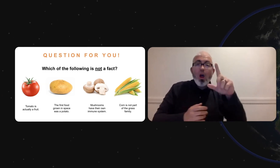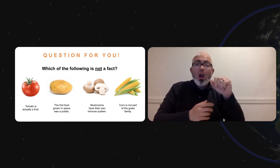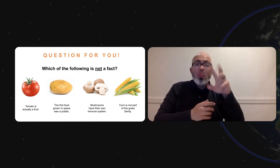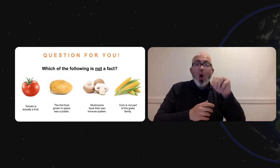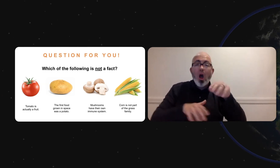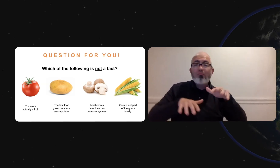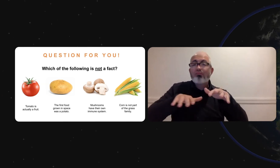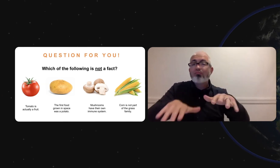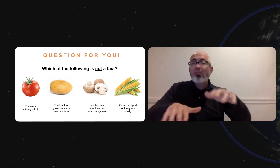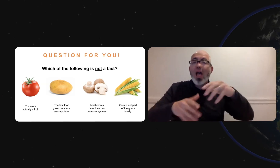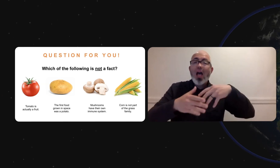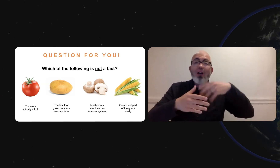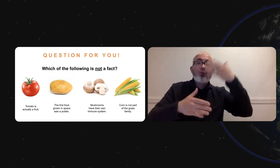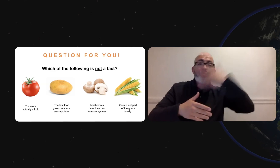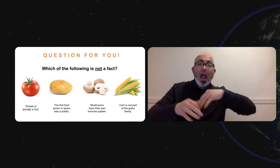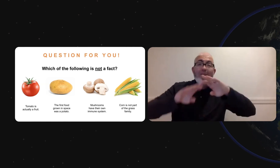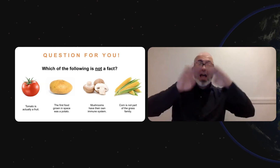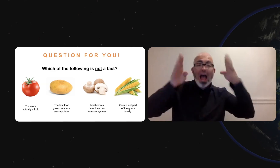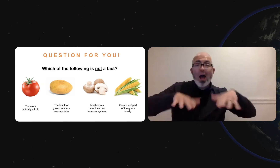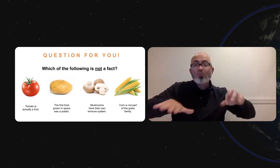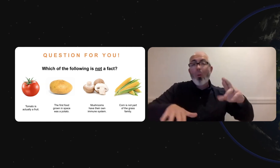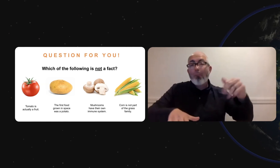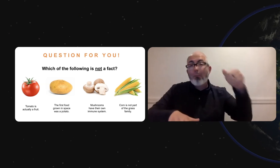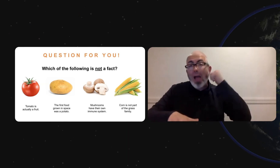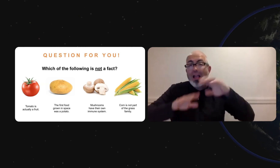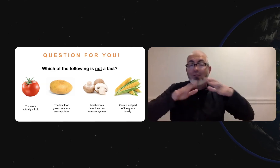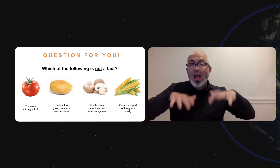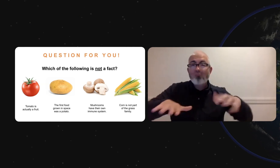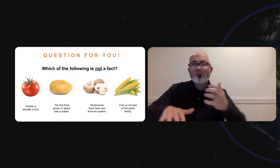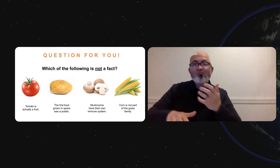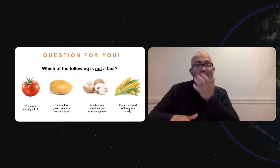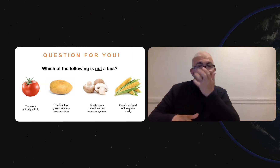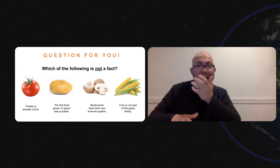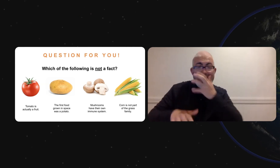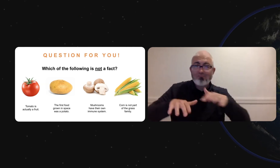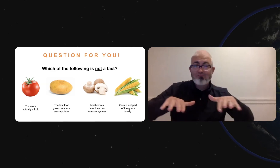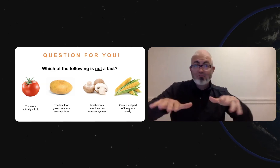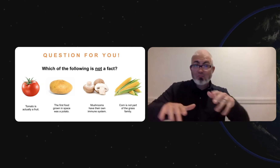Actually, corn IS a part of the grass family, and they share a lot of similarities. Tomatoes are a fruit. There's a big misunderstanding with tomatoes. They have seeds, so they are a fruit.